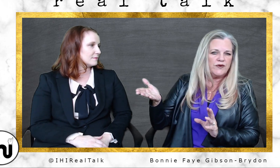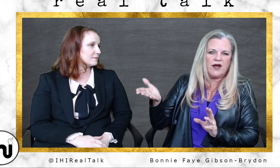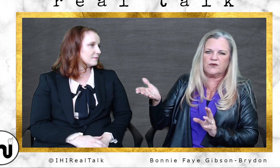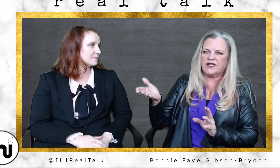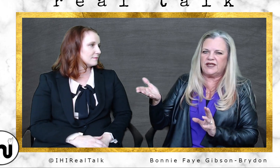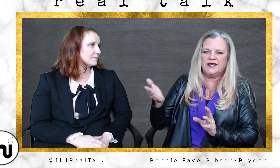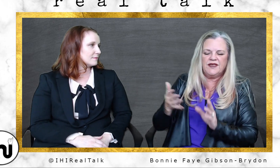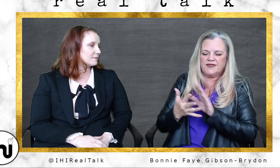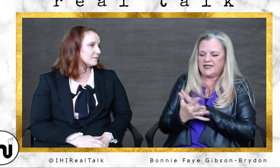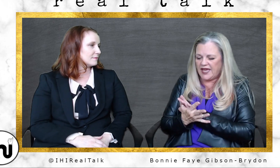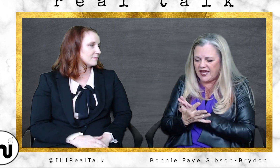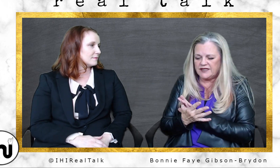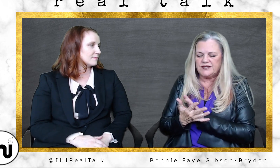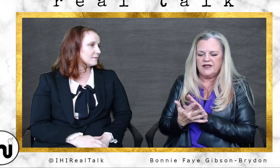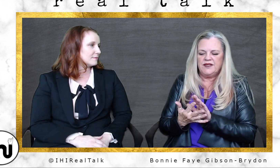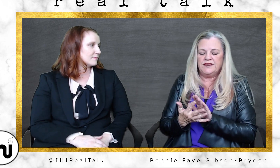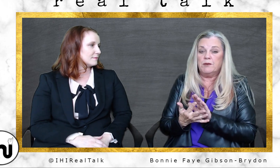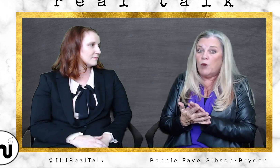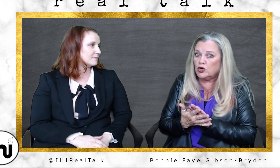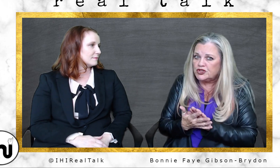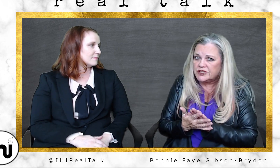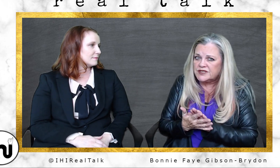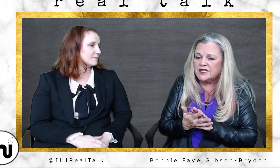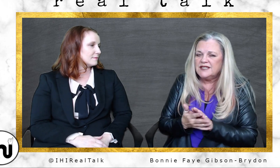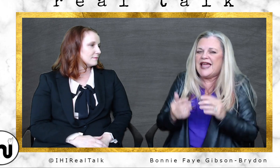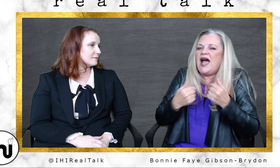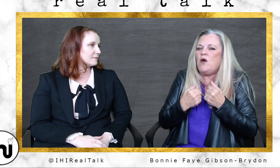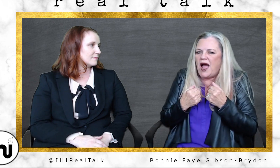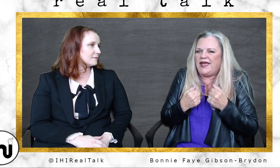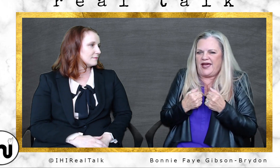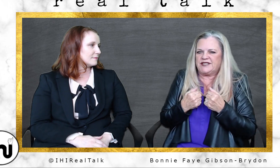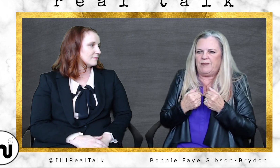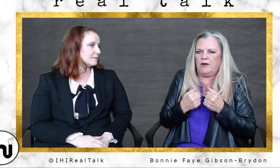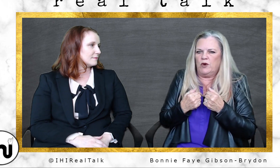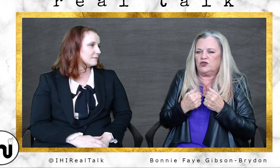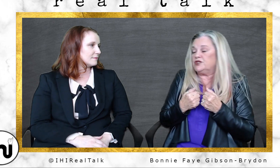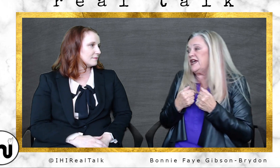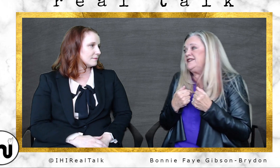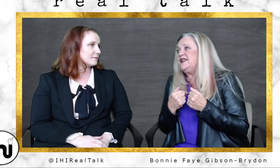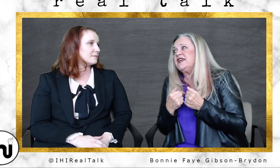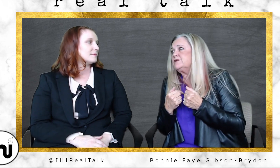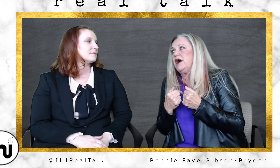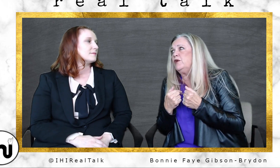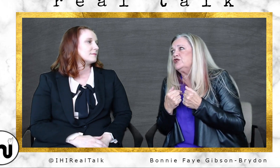reading the case, the motions. Now I ask about motions. I didn't ask about motions